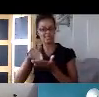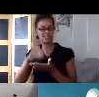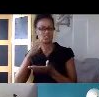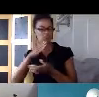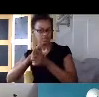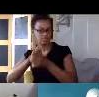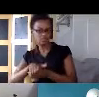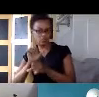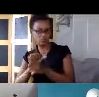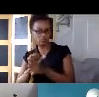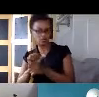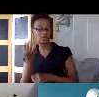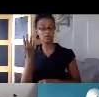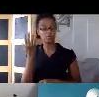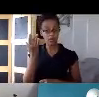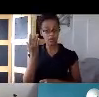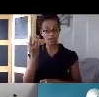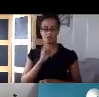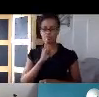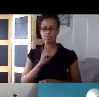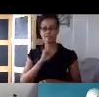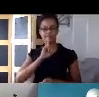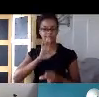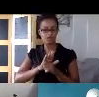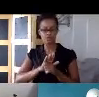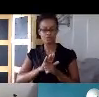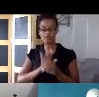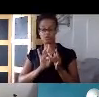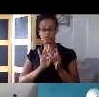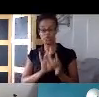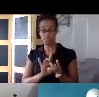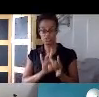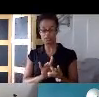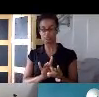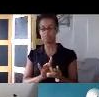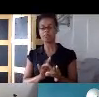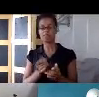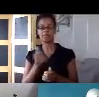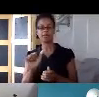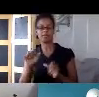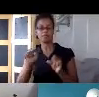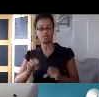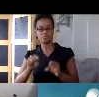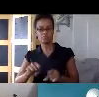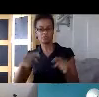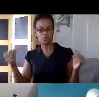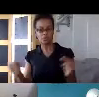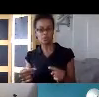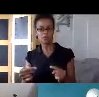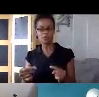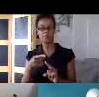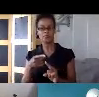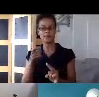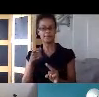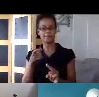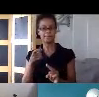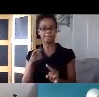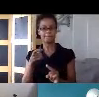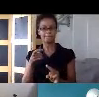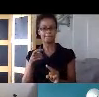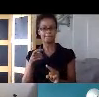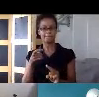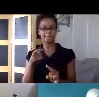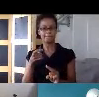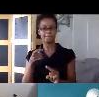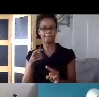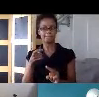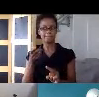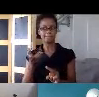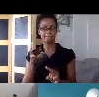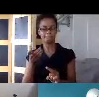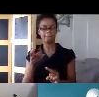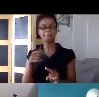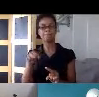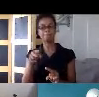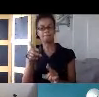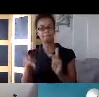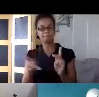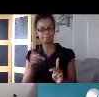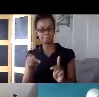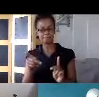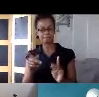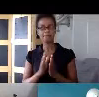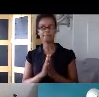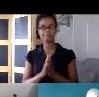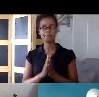and and potential harm that can be caused from people feeling, from I think even what,